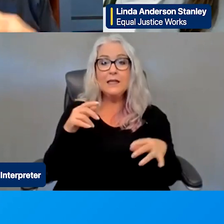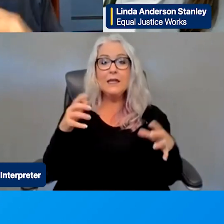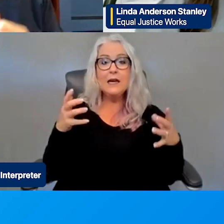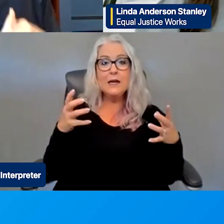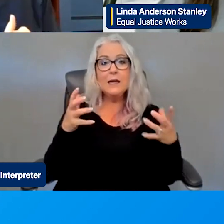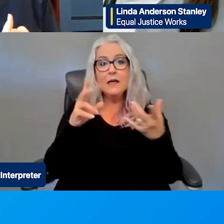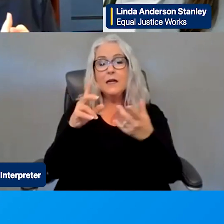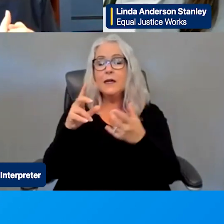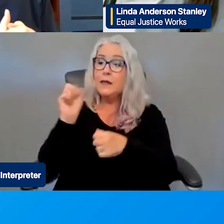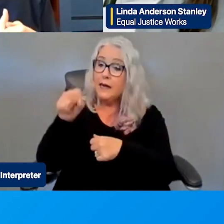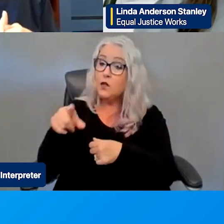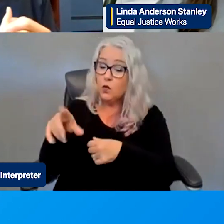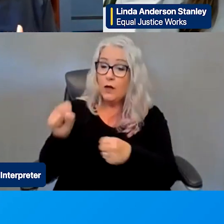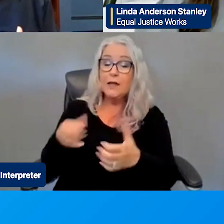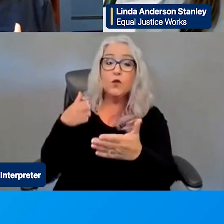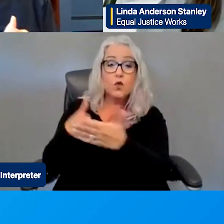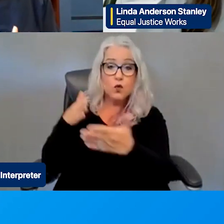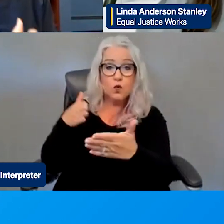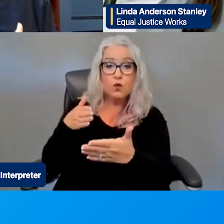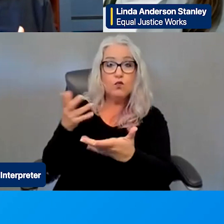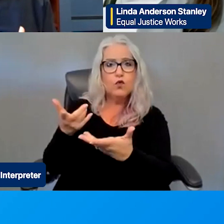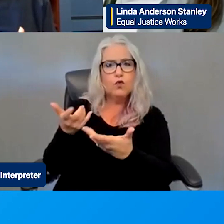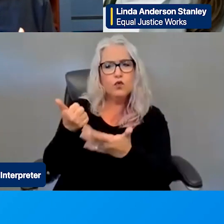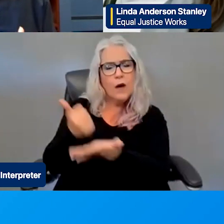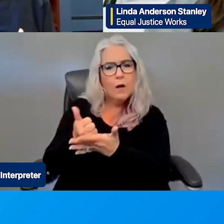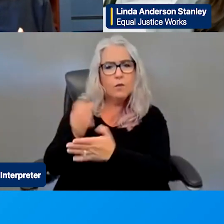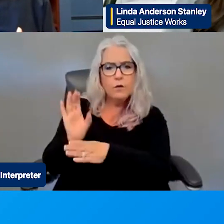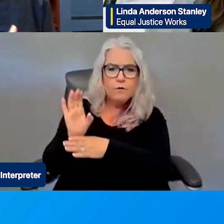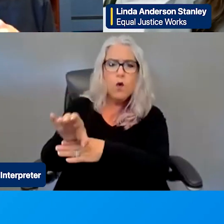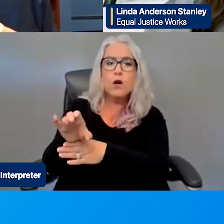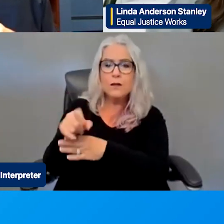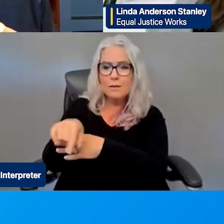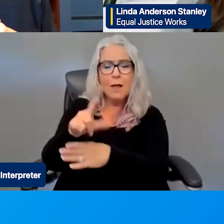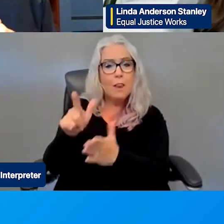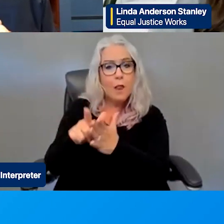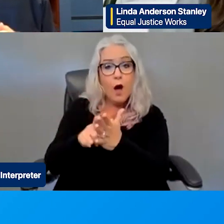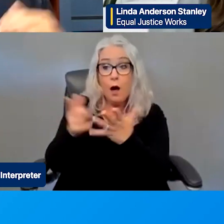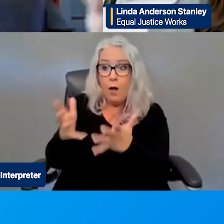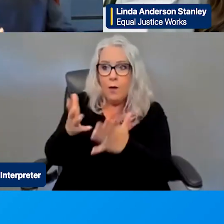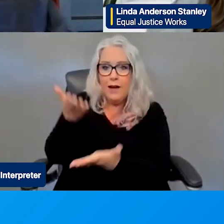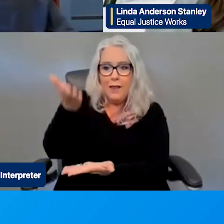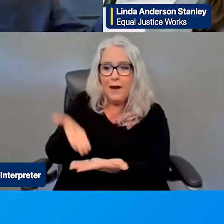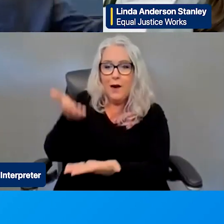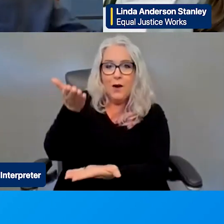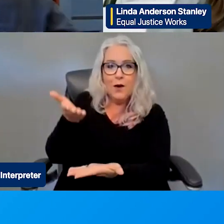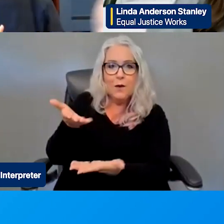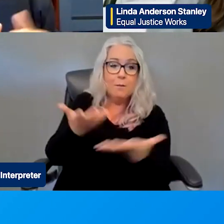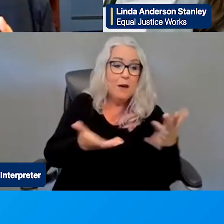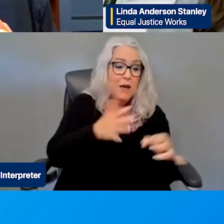Yes, you can sue to enforce a law that was already in existence. Whether it be a local law or the ADA.